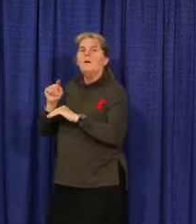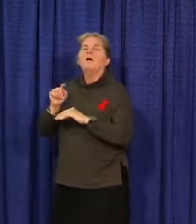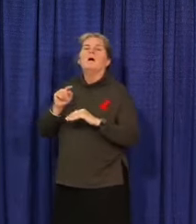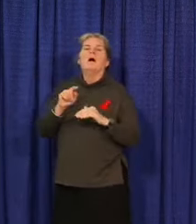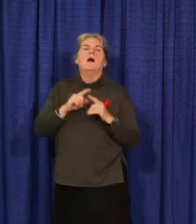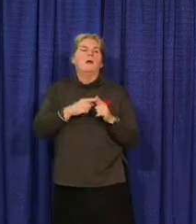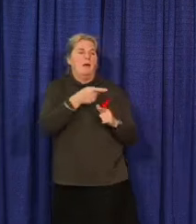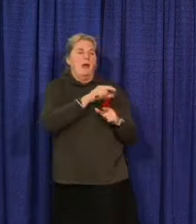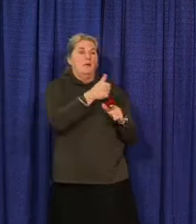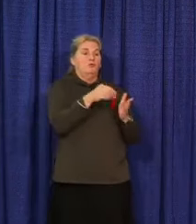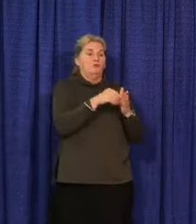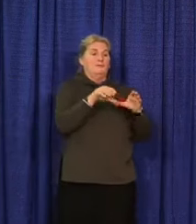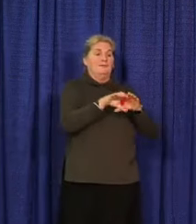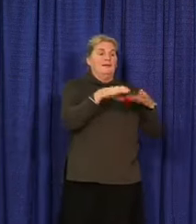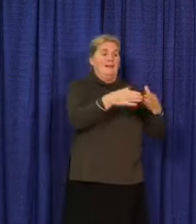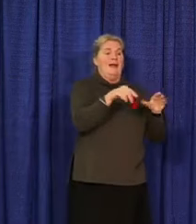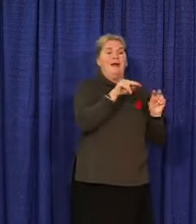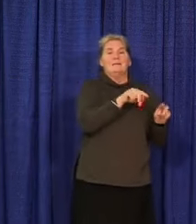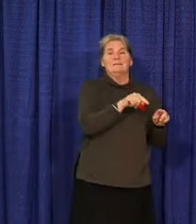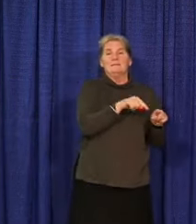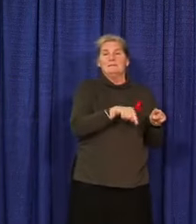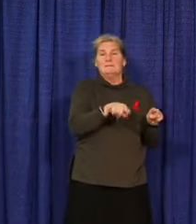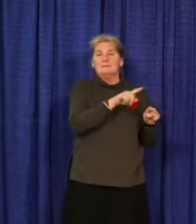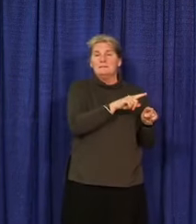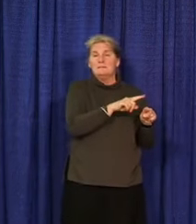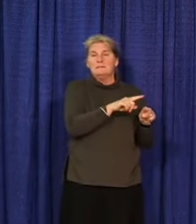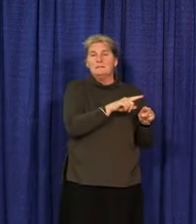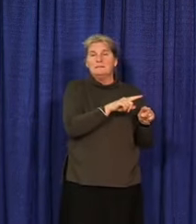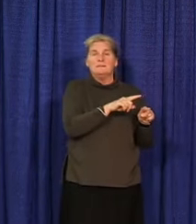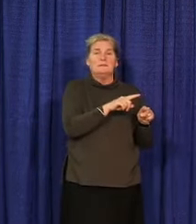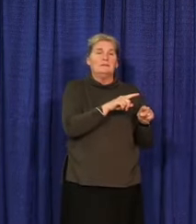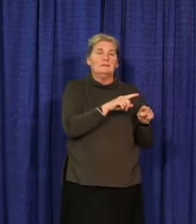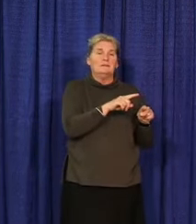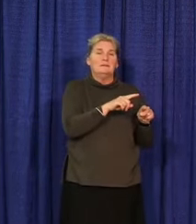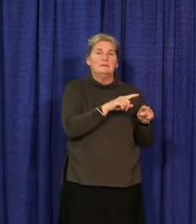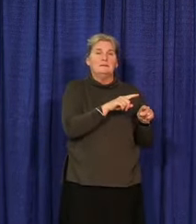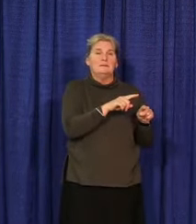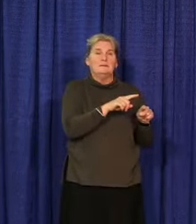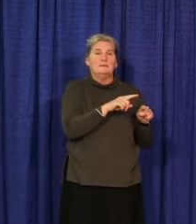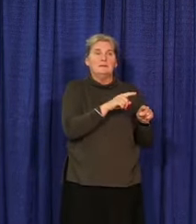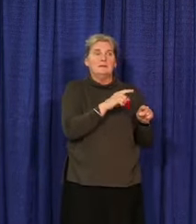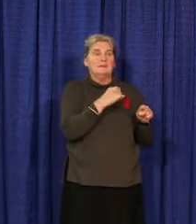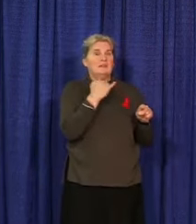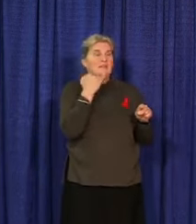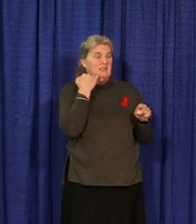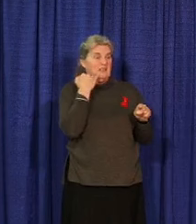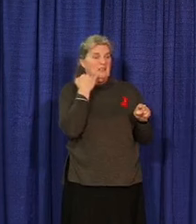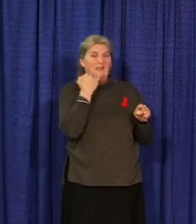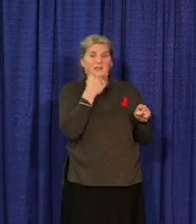Then, you know, the rest, if criteria for testing are meant